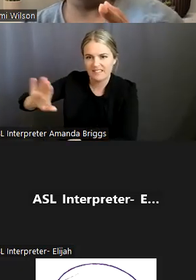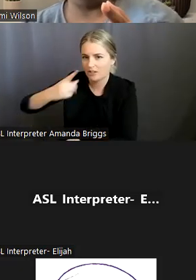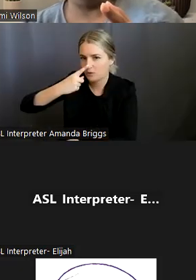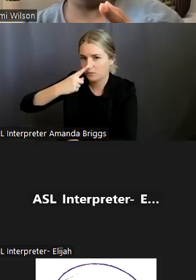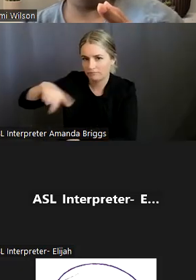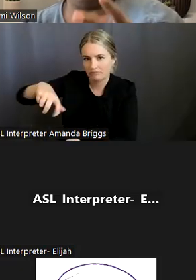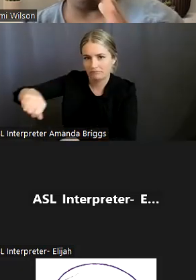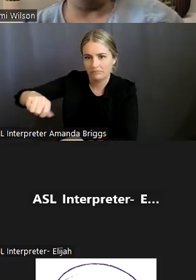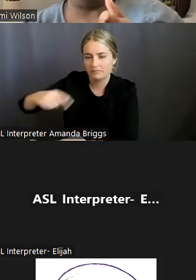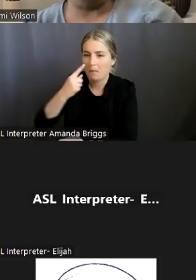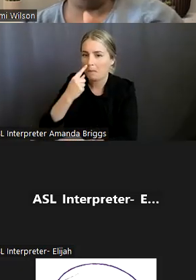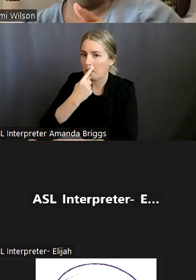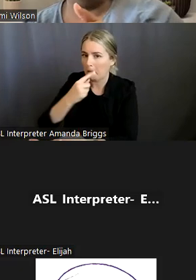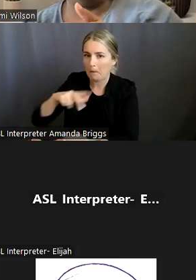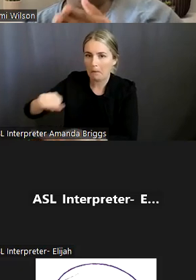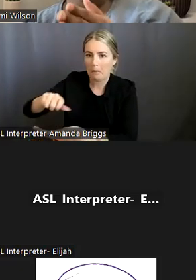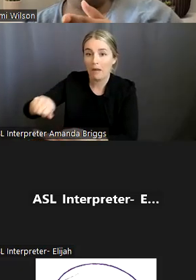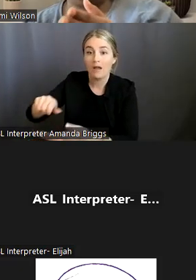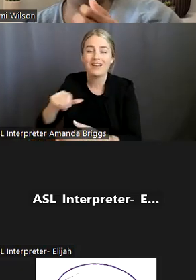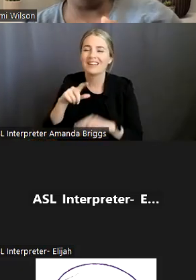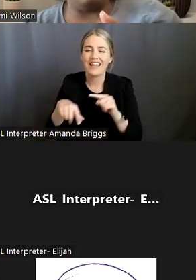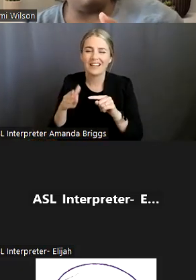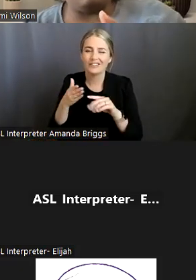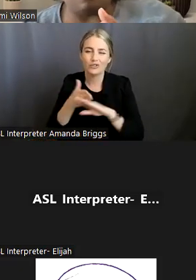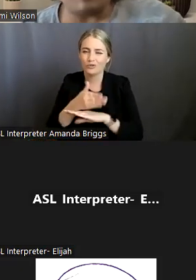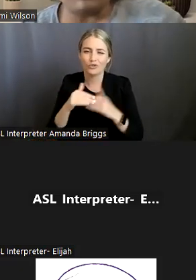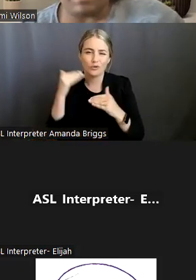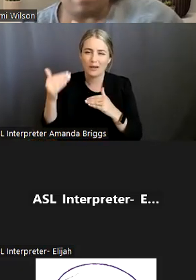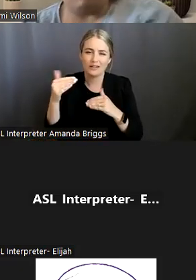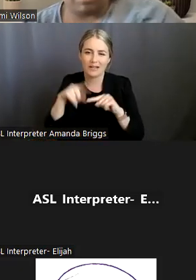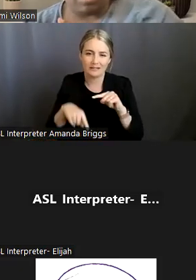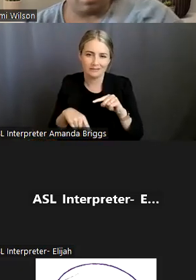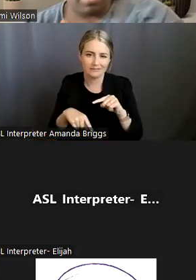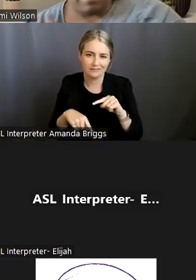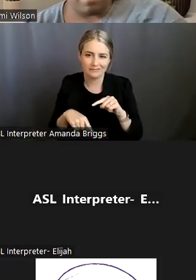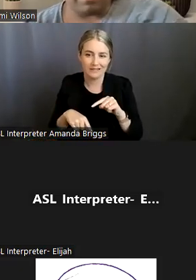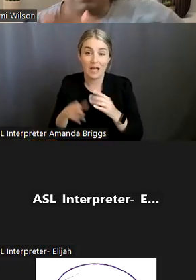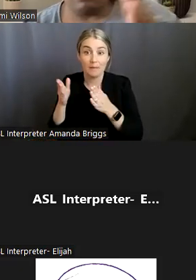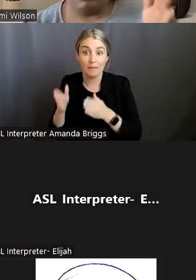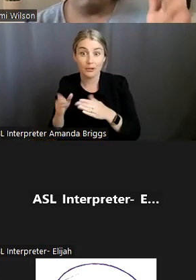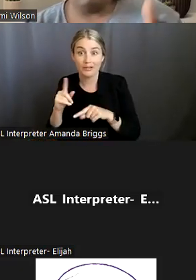overdose. A person cannot overdose on Naloxone,